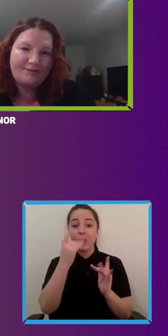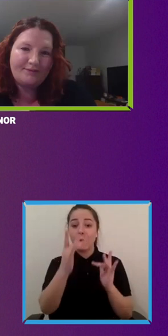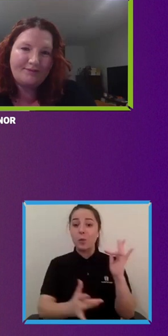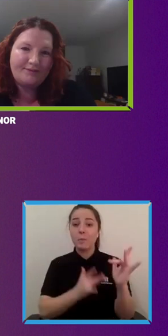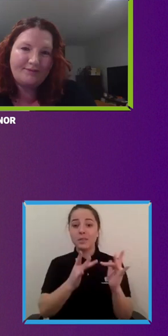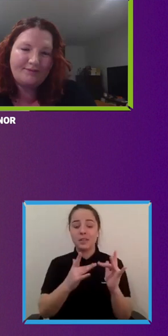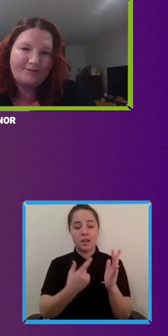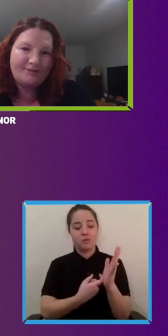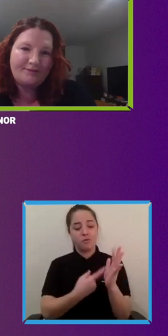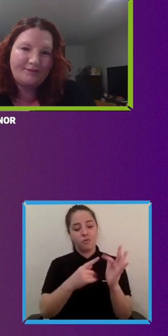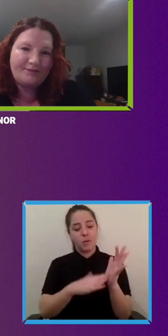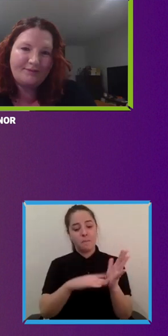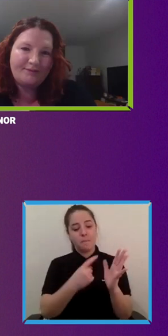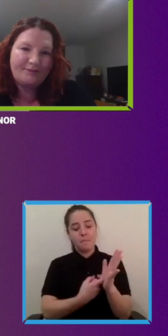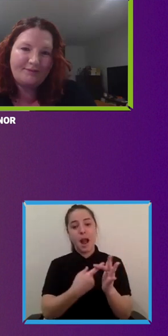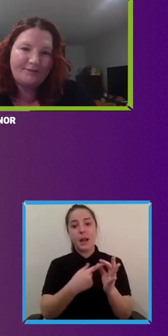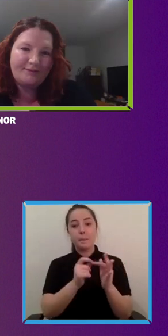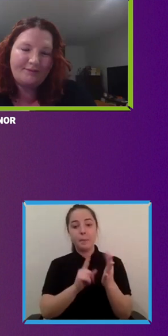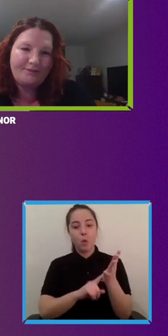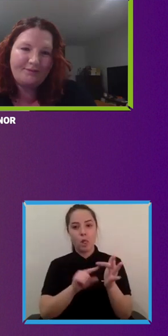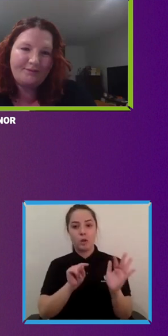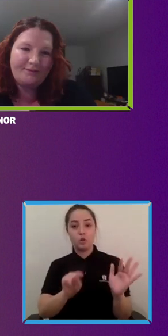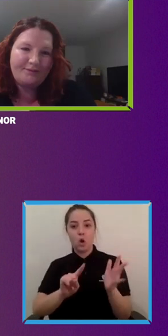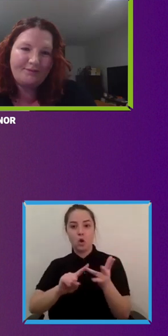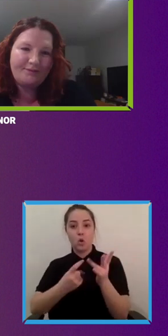remarkable.org.au. We'll also be seeking some feedback from